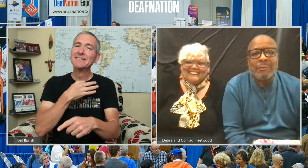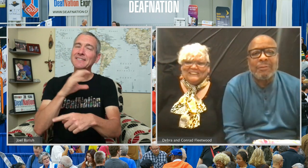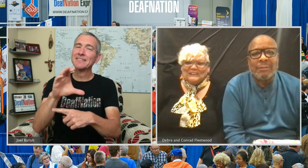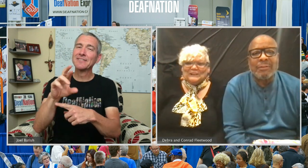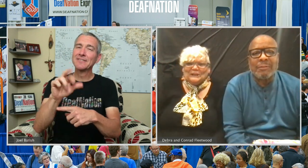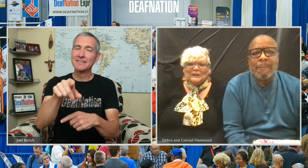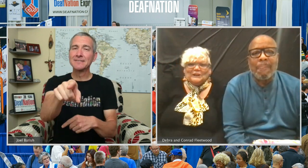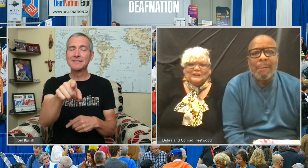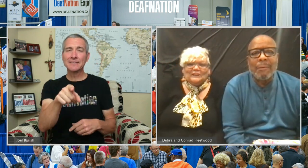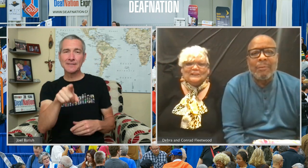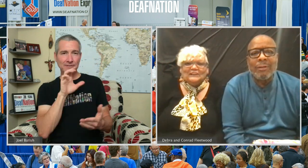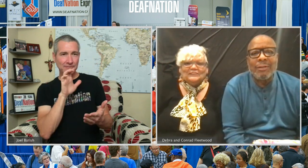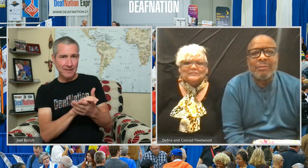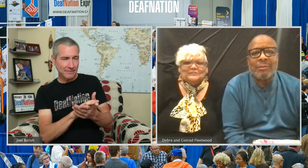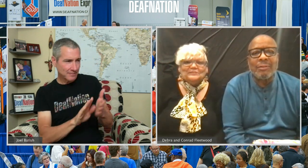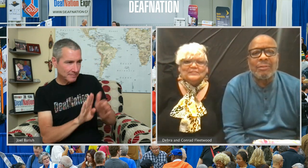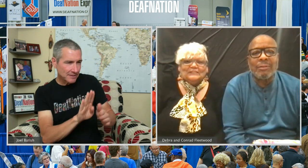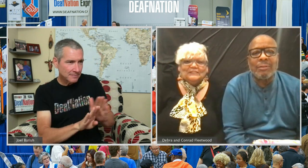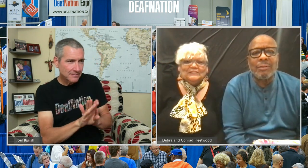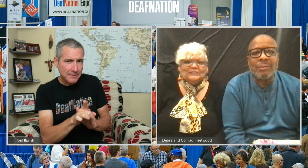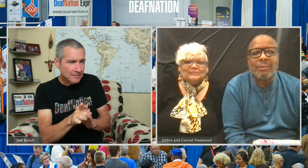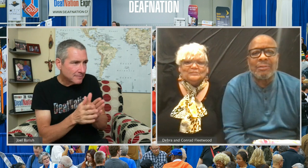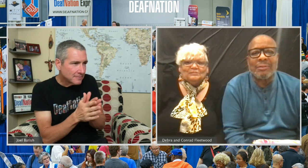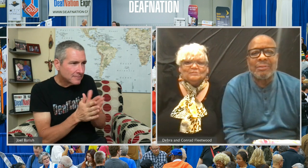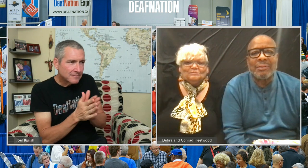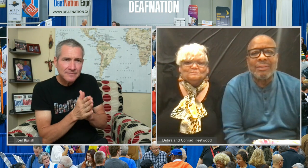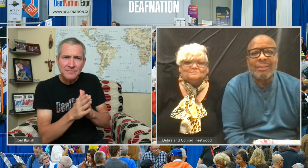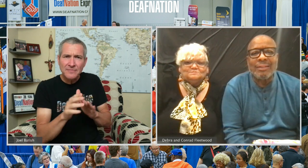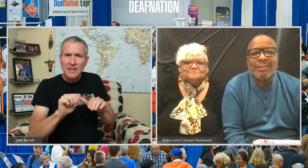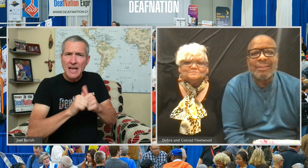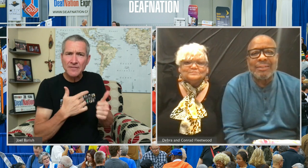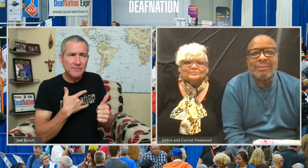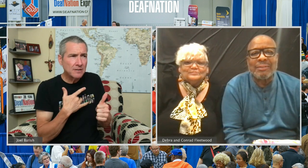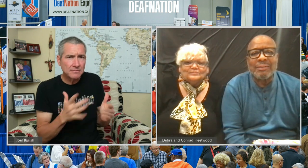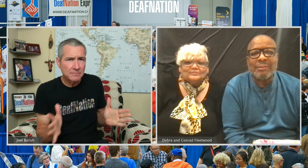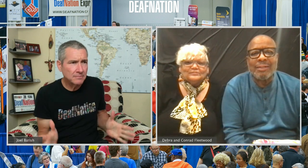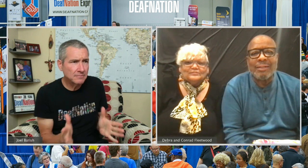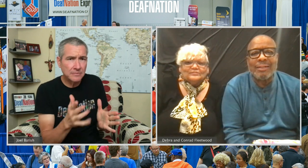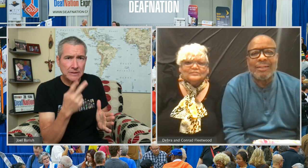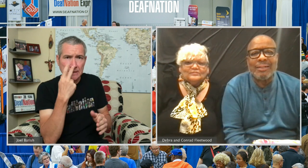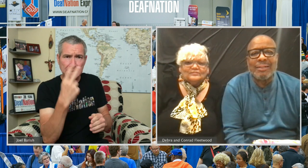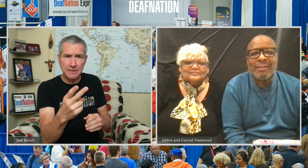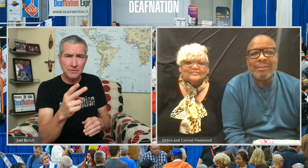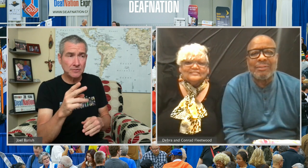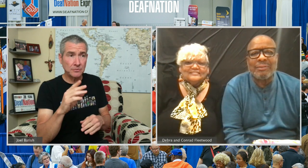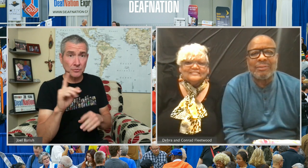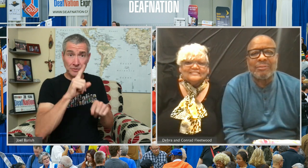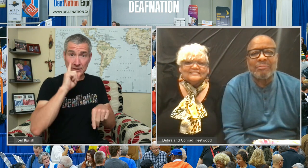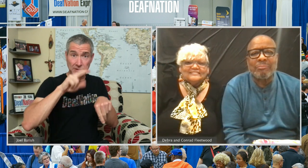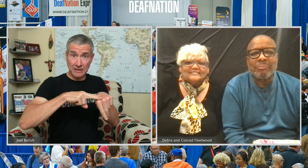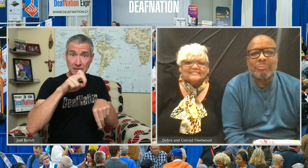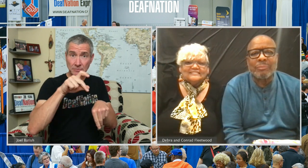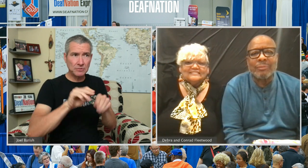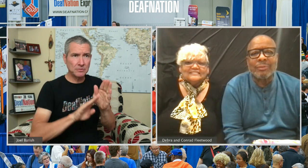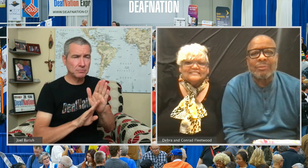I’m curious, Conrad. As your wife developed, and your motivation, how did you feel about encouraging her? Seeing, going to DeafNation Expo,